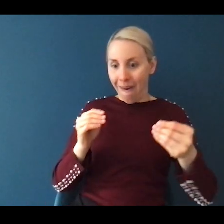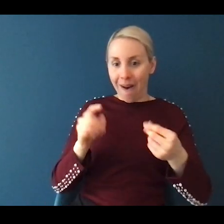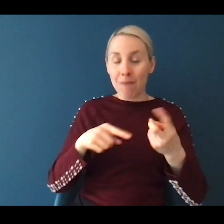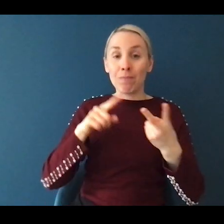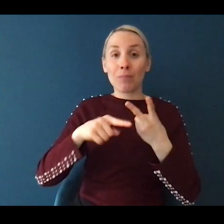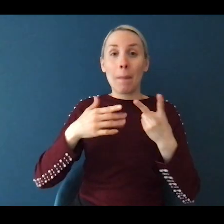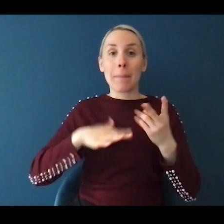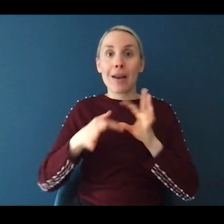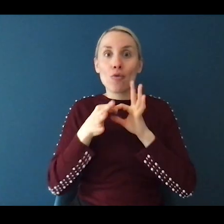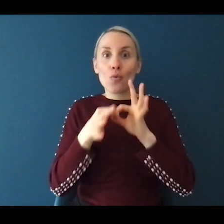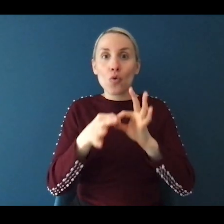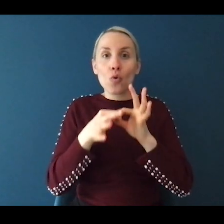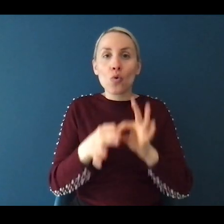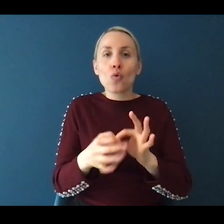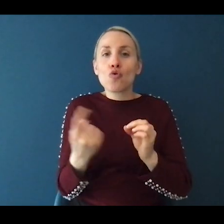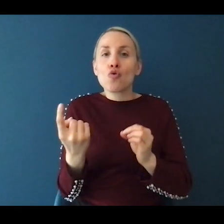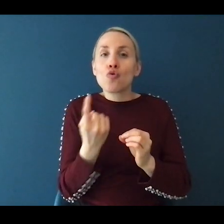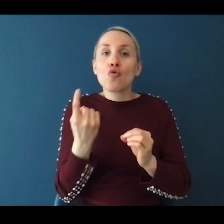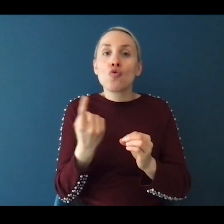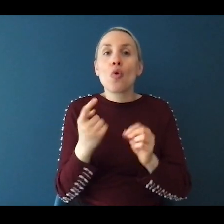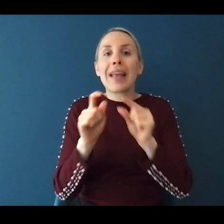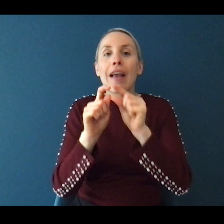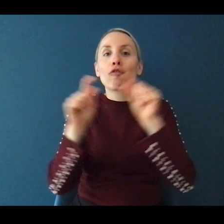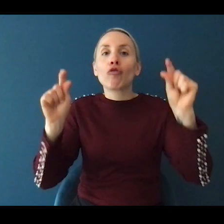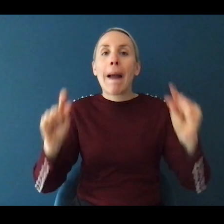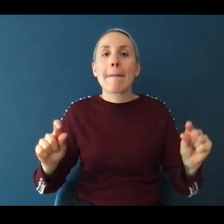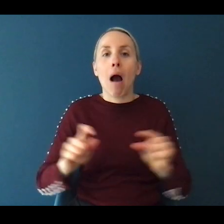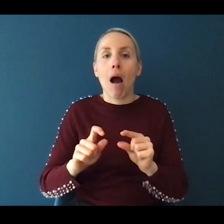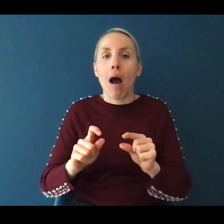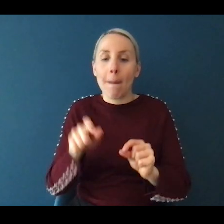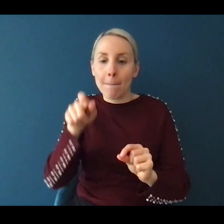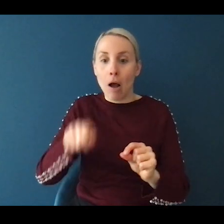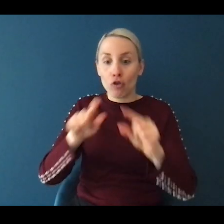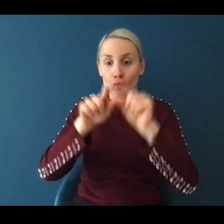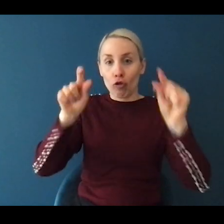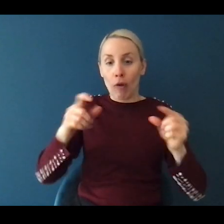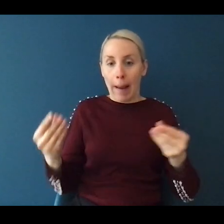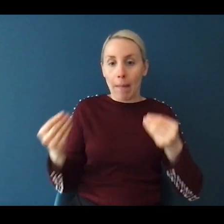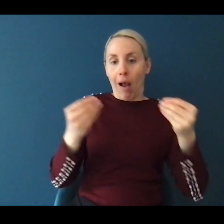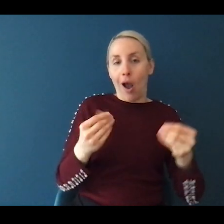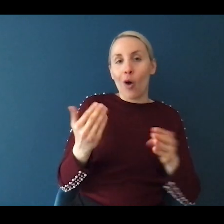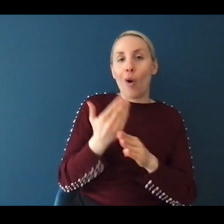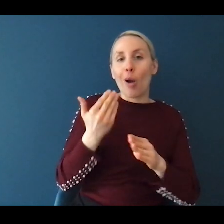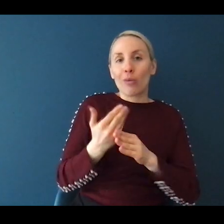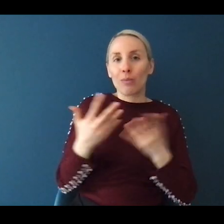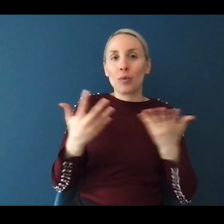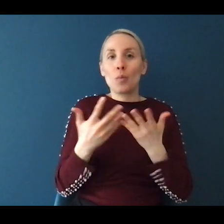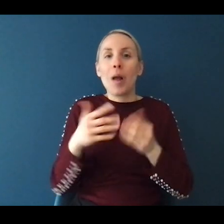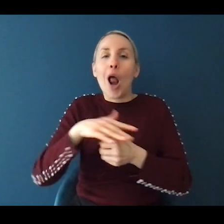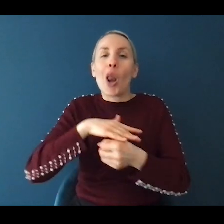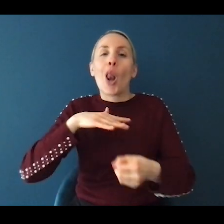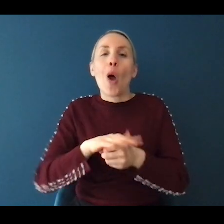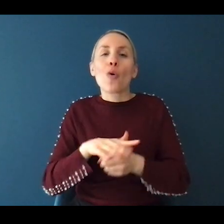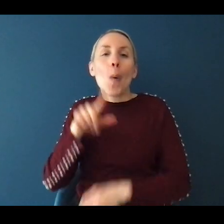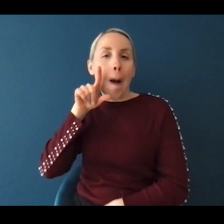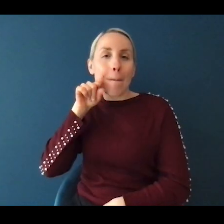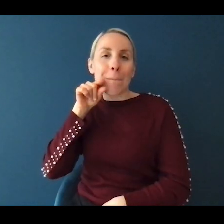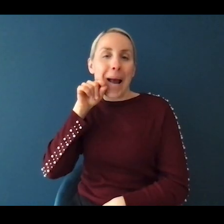in print and then I was able to collaborate with my framer in Peckham which is very nice